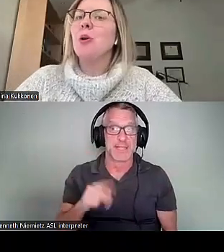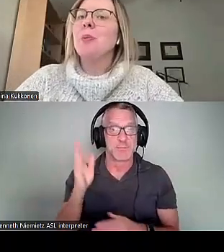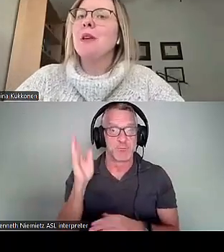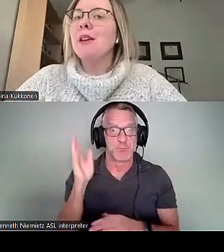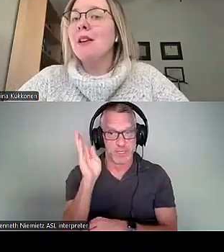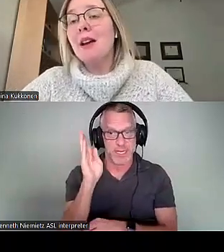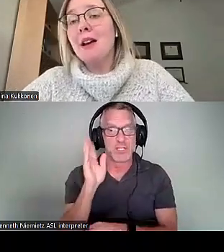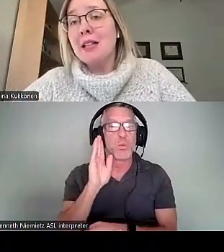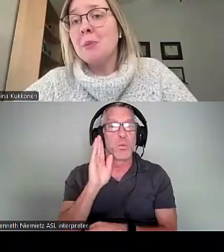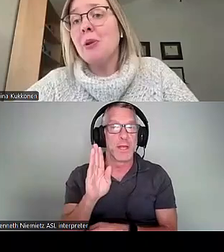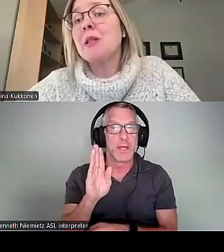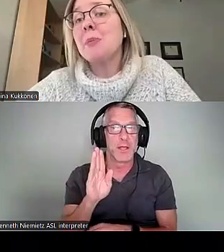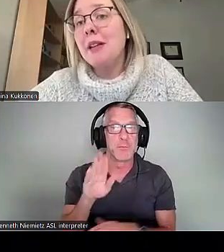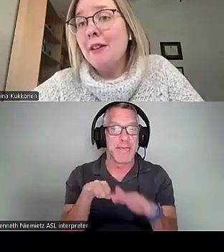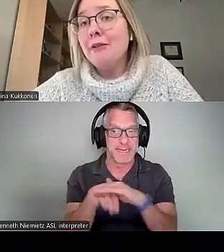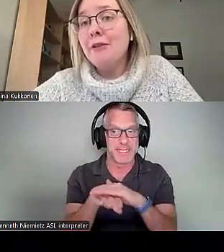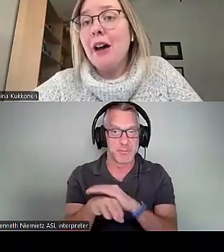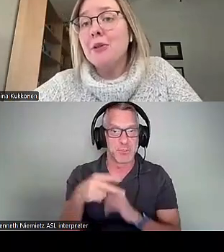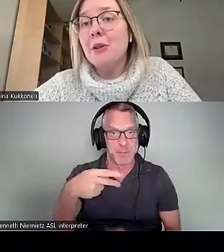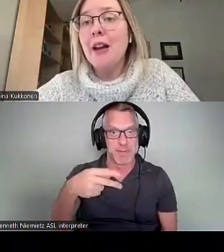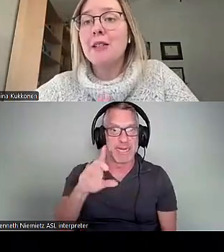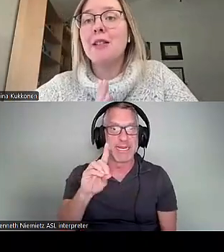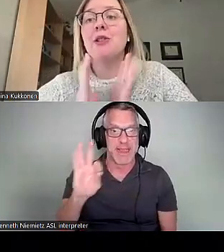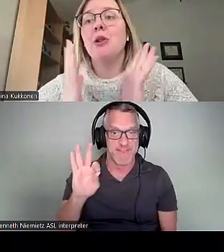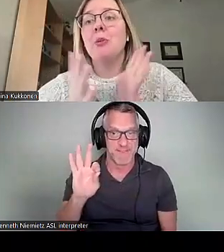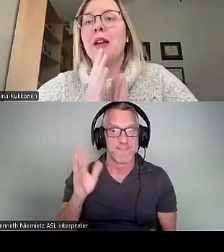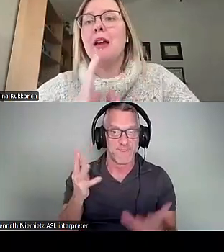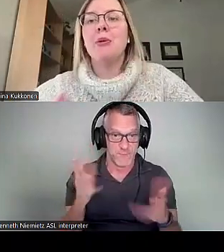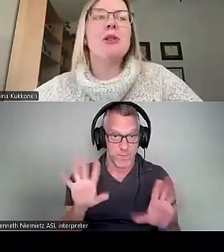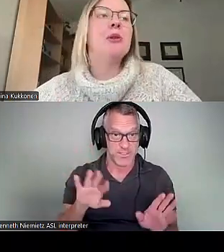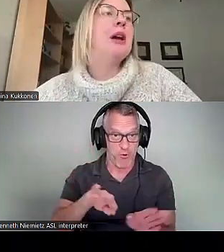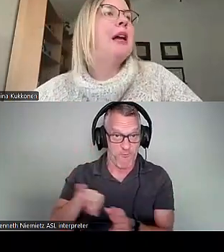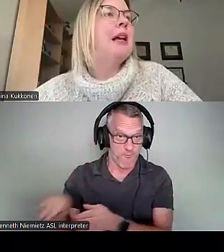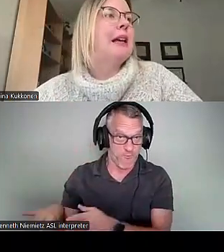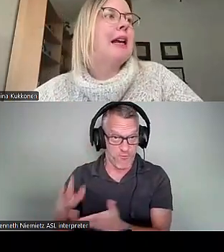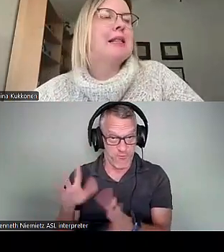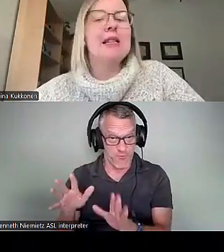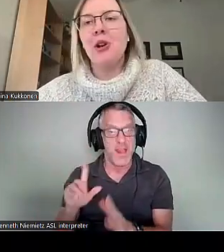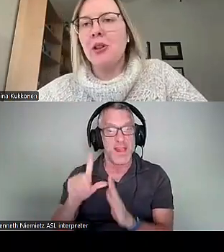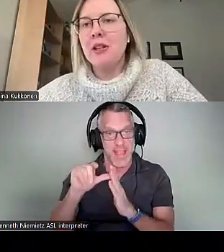will be accessible as a PDF after the fact. So you'll be able to get access to all these